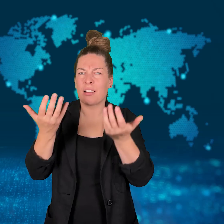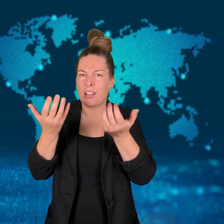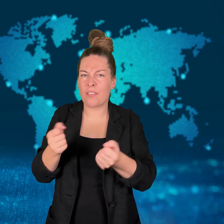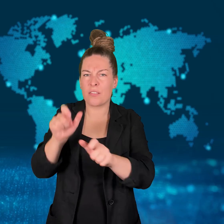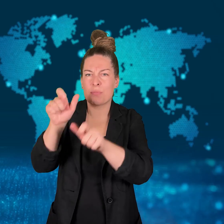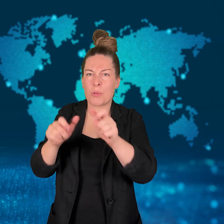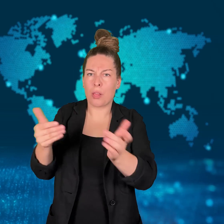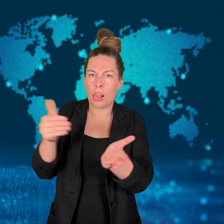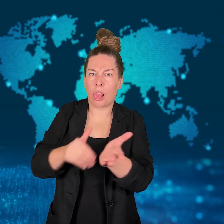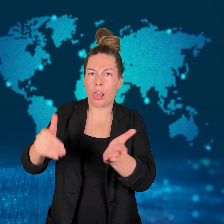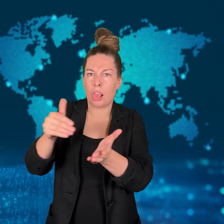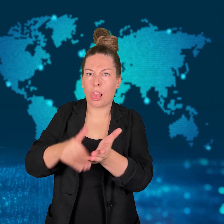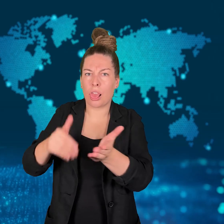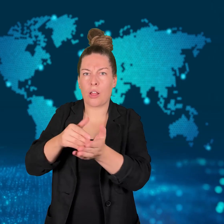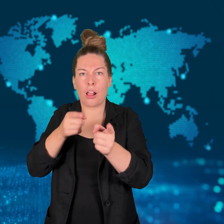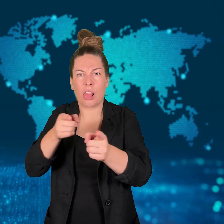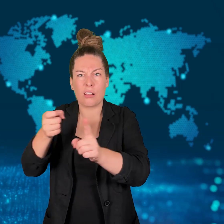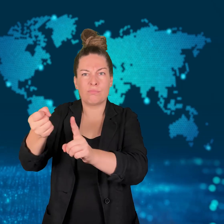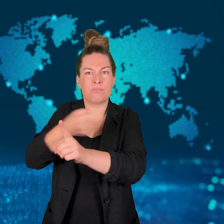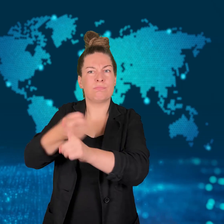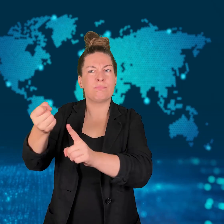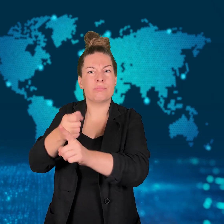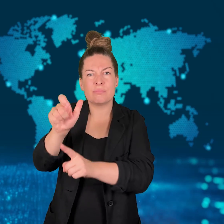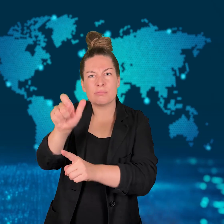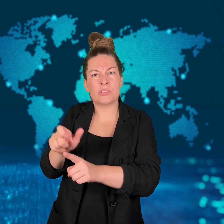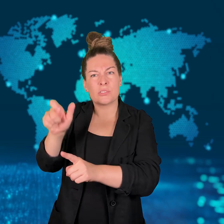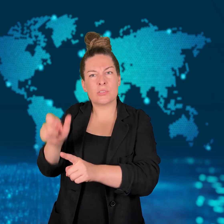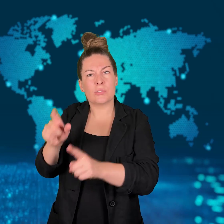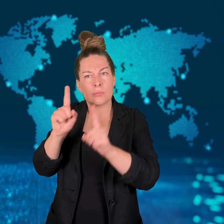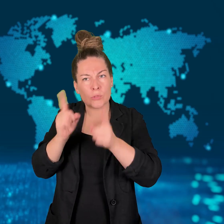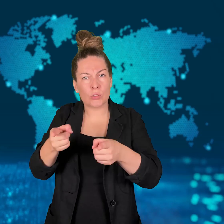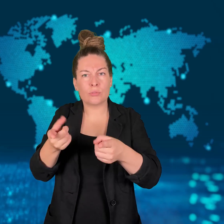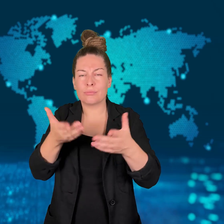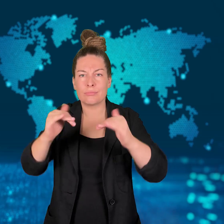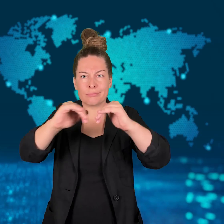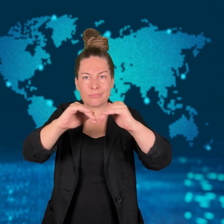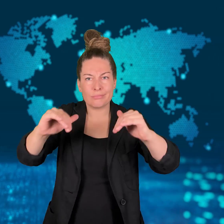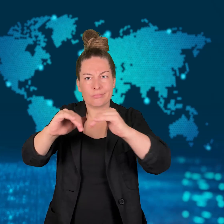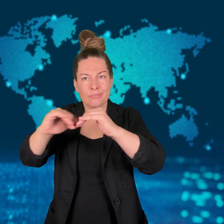change justice policies such that repeat and violent offenders be